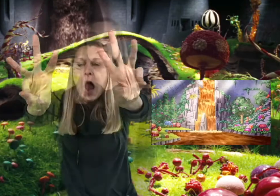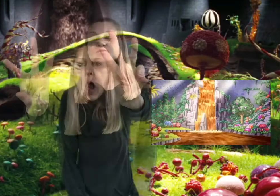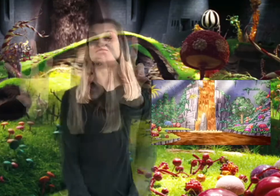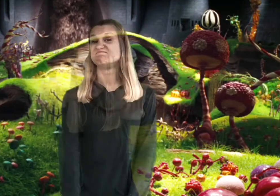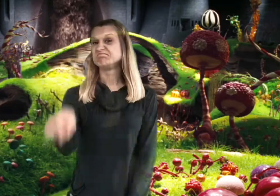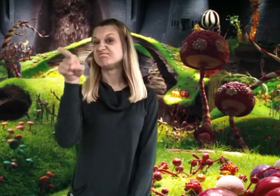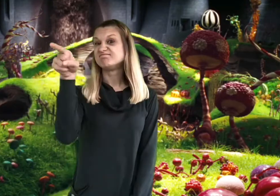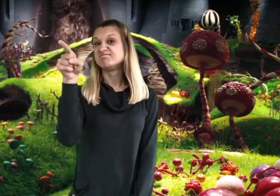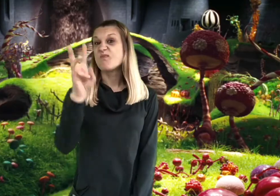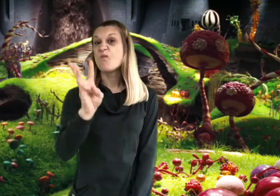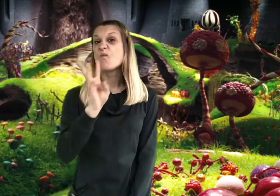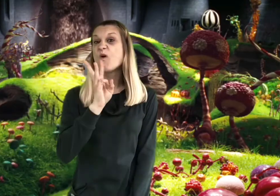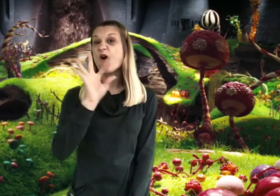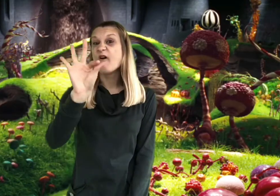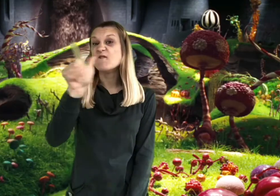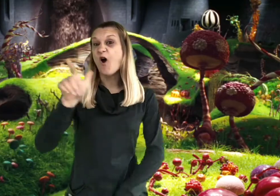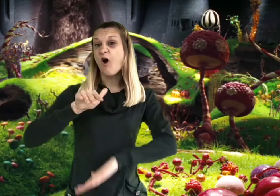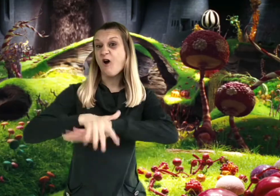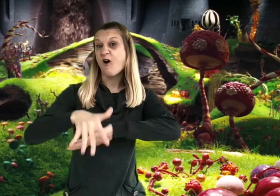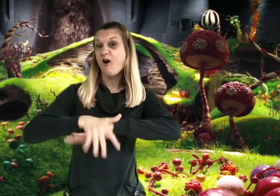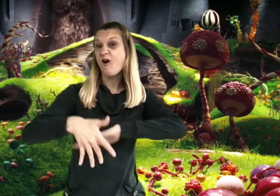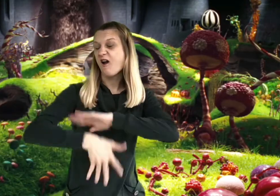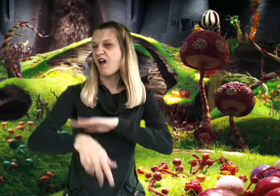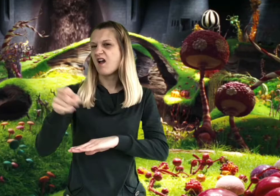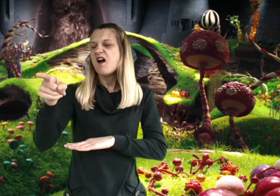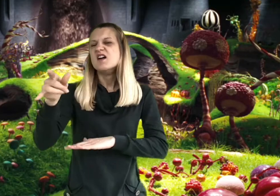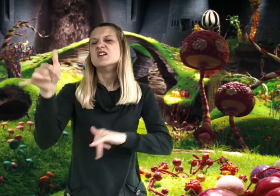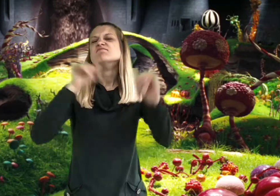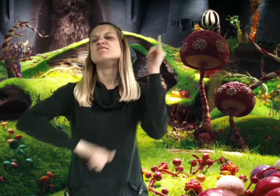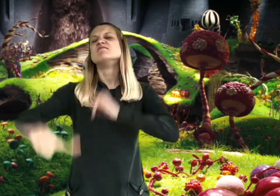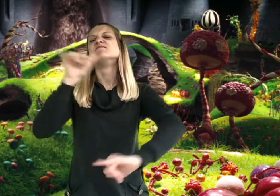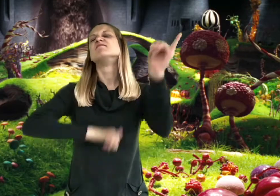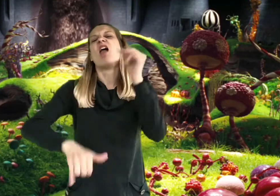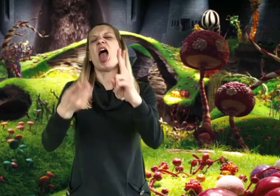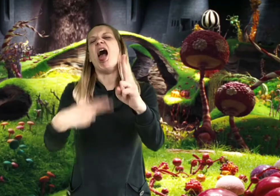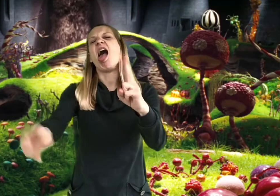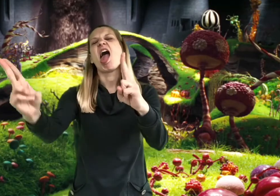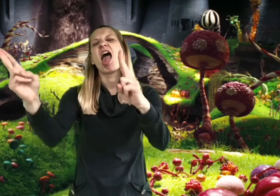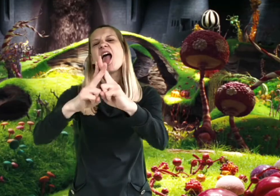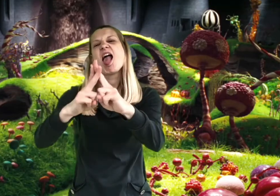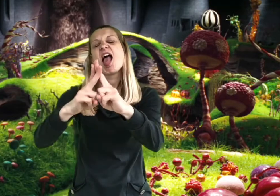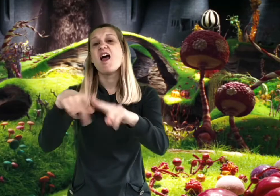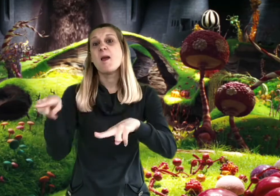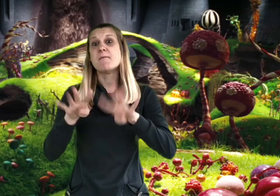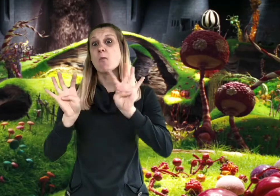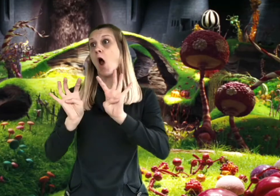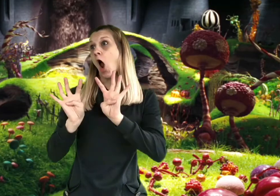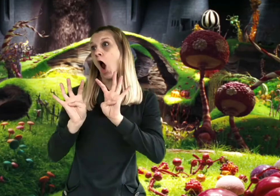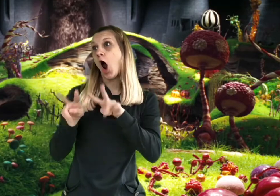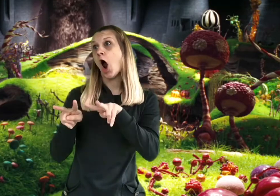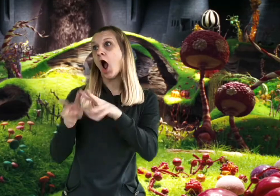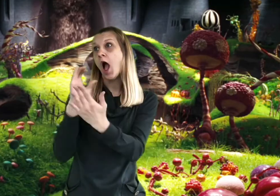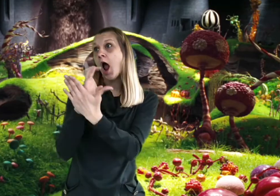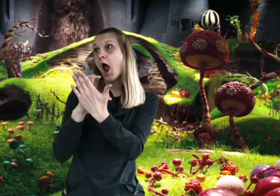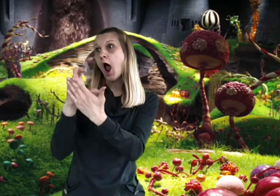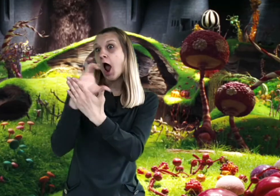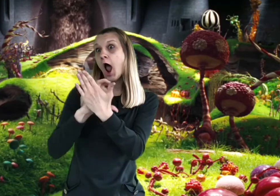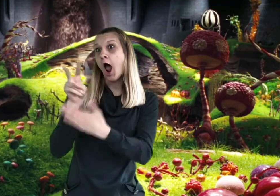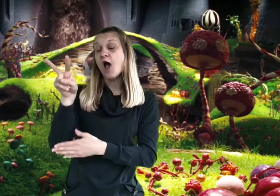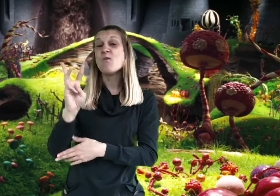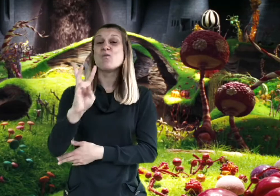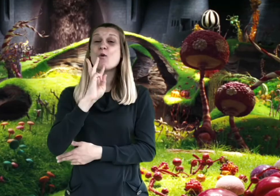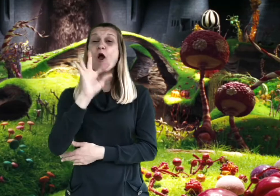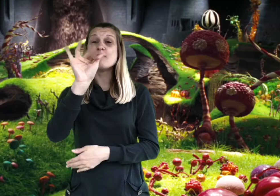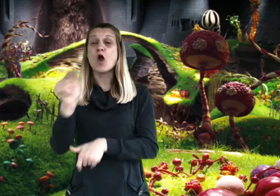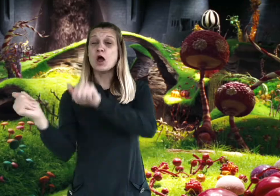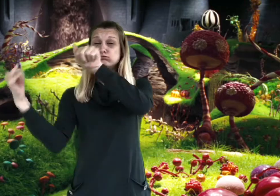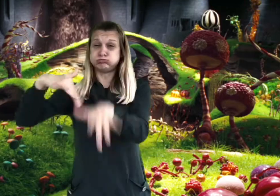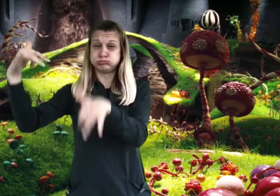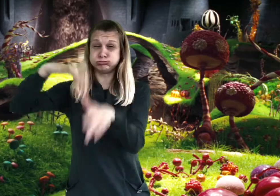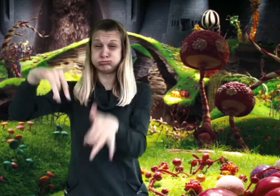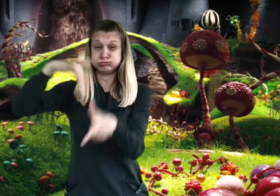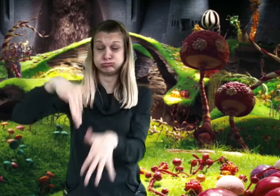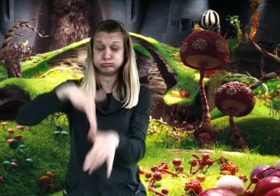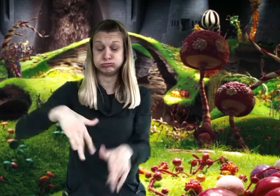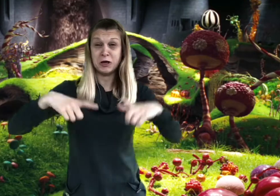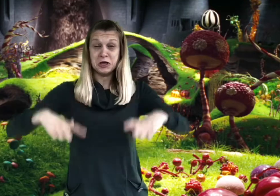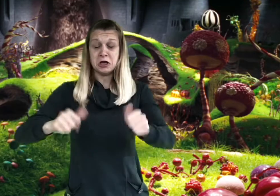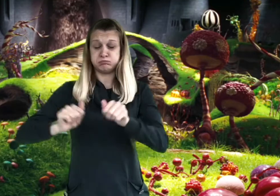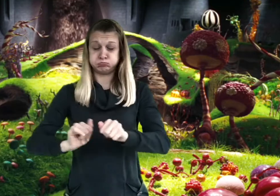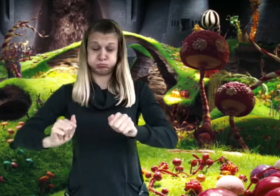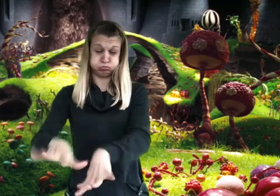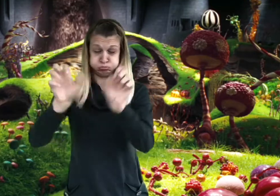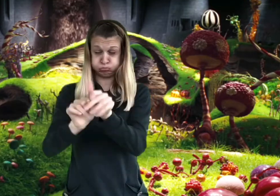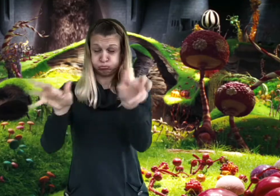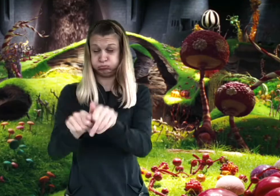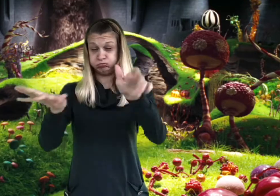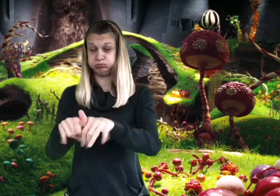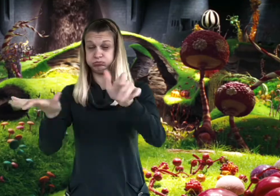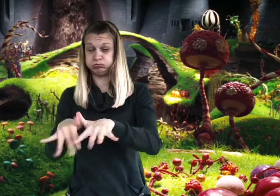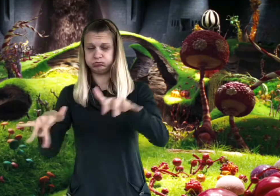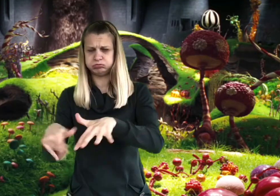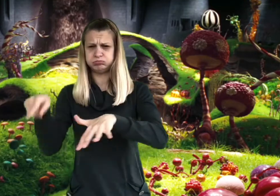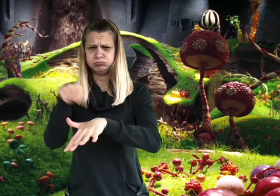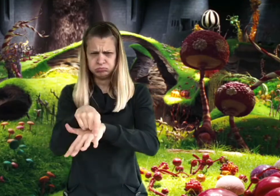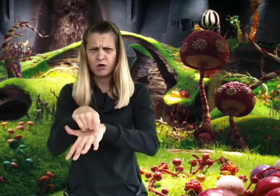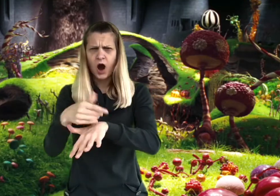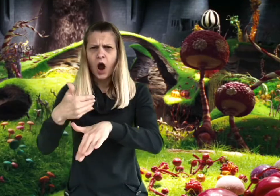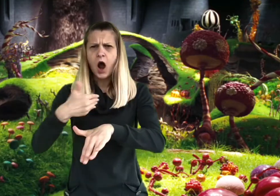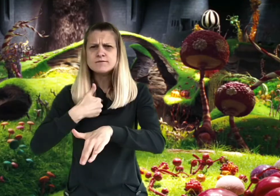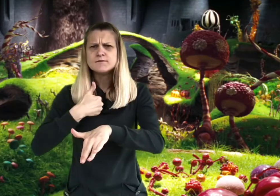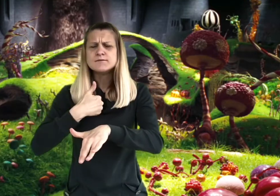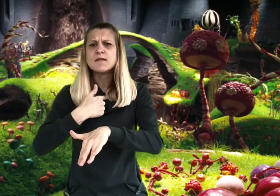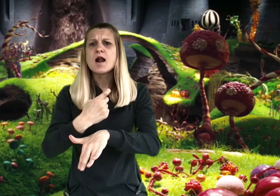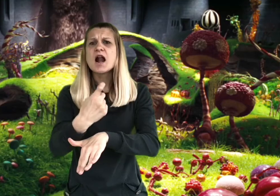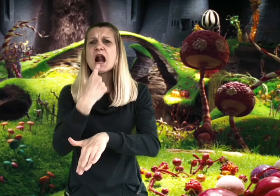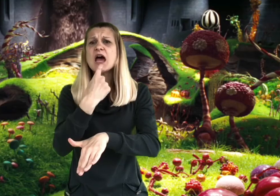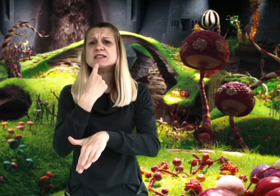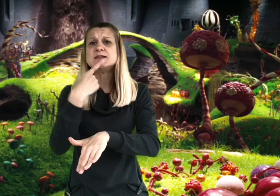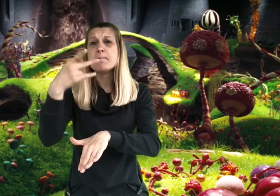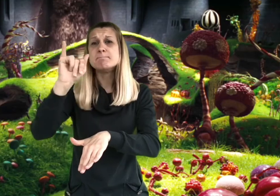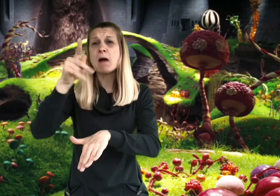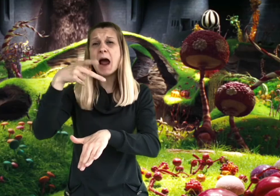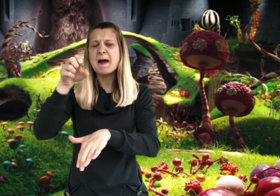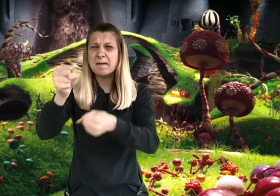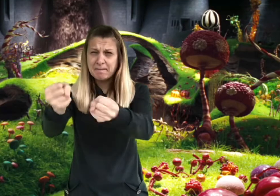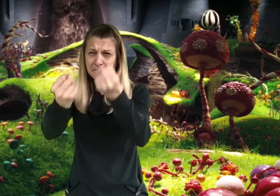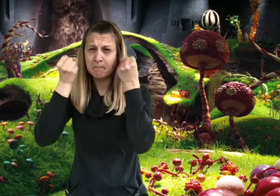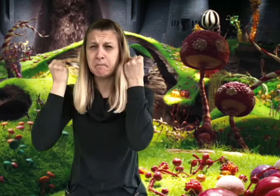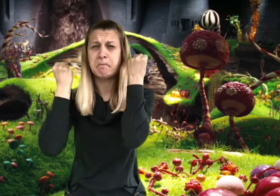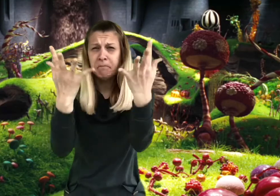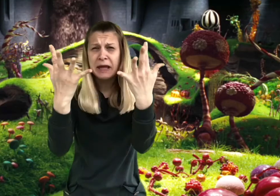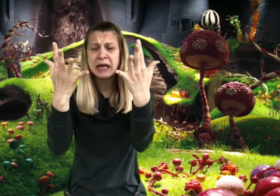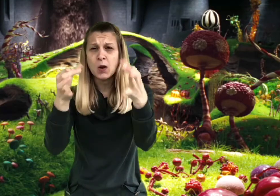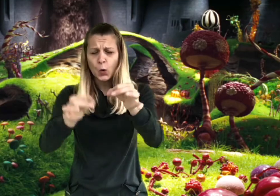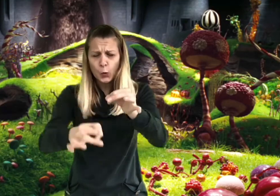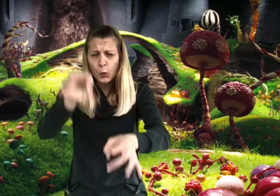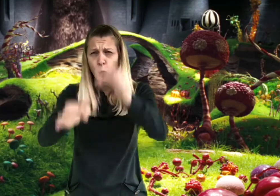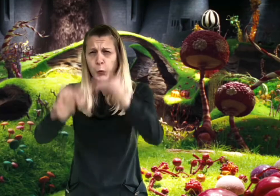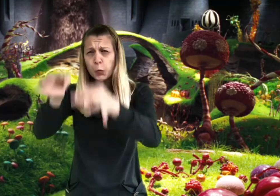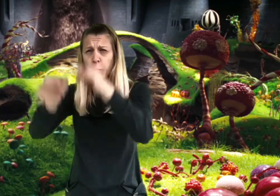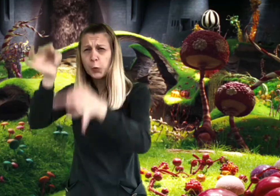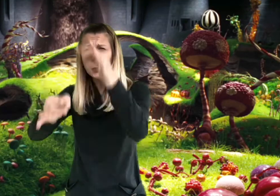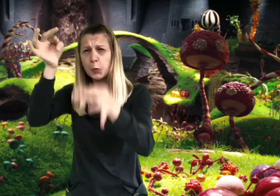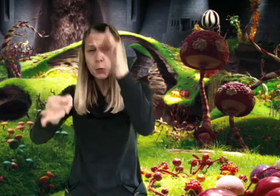Below the waterfall (and this was the most astonishing sight of all), a whole mass of enormous glass pipes were dangling down